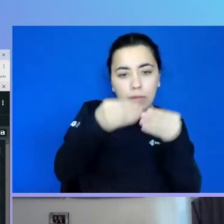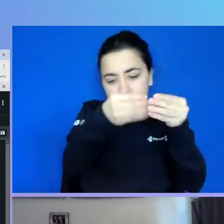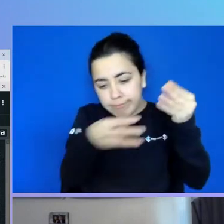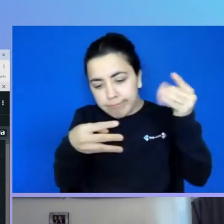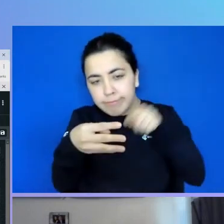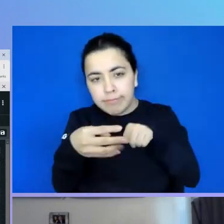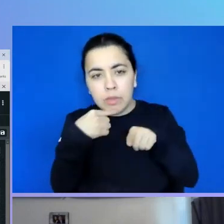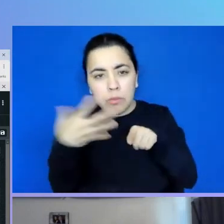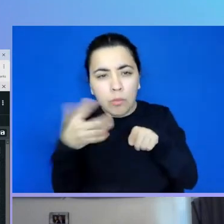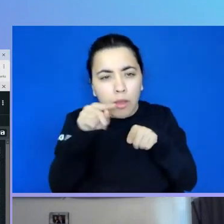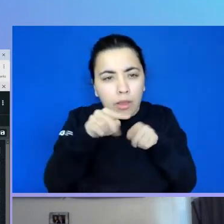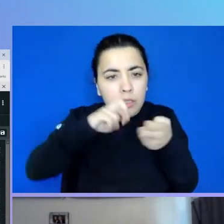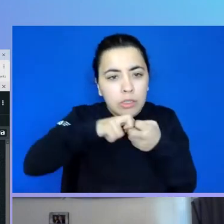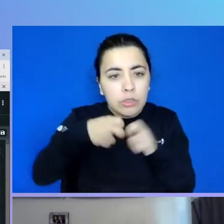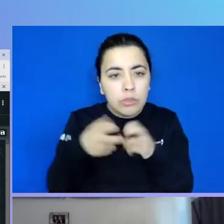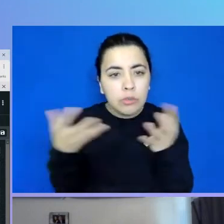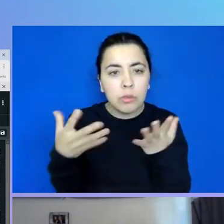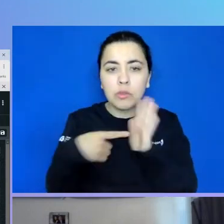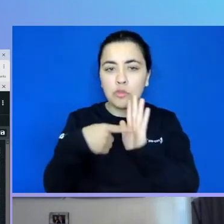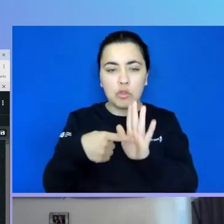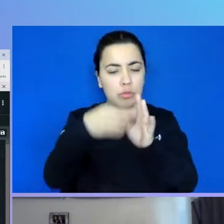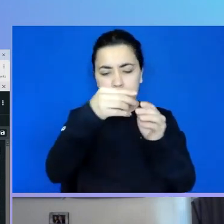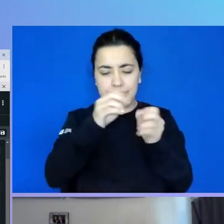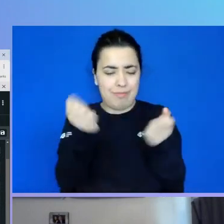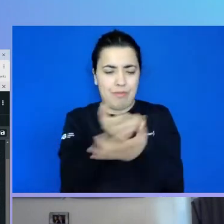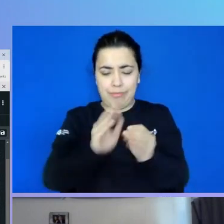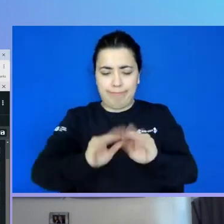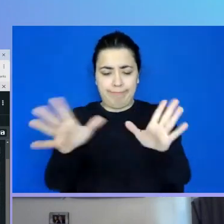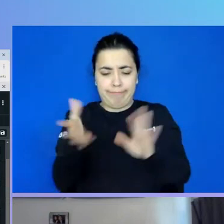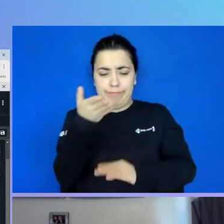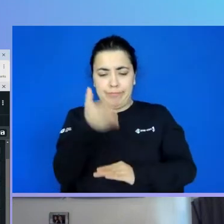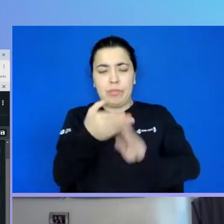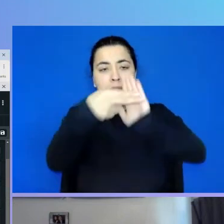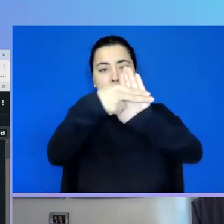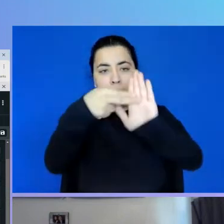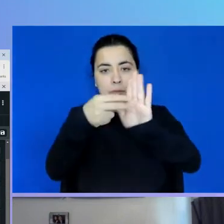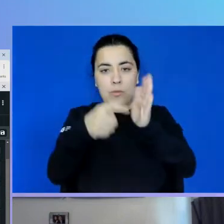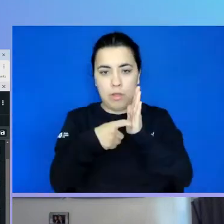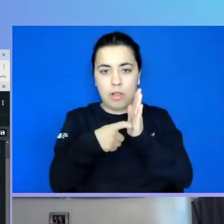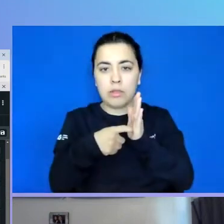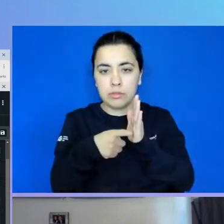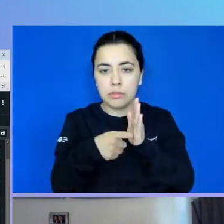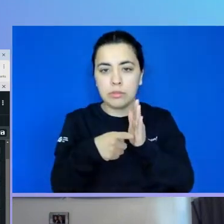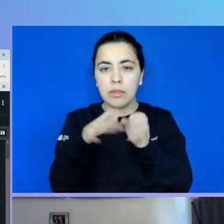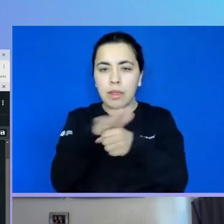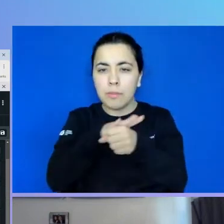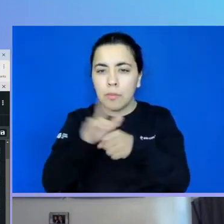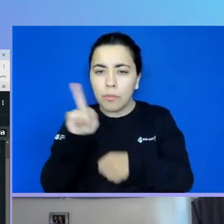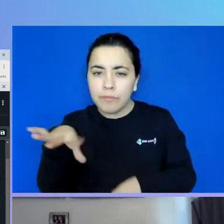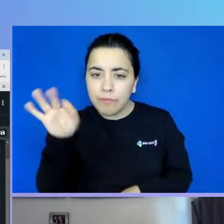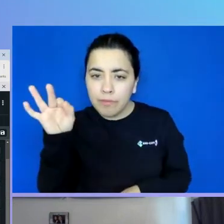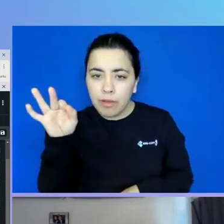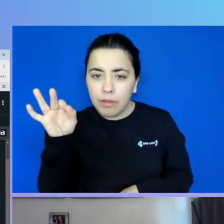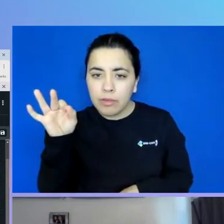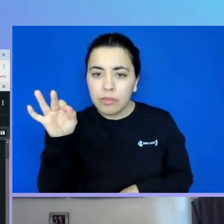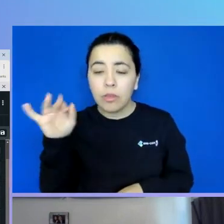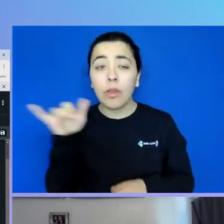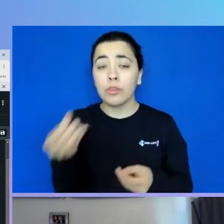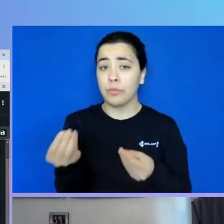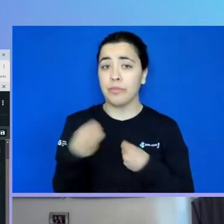issue is ensures every form element has a label. It gives me the element location and it gives me the source code. It's